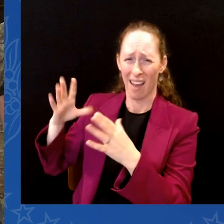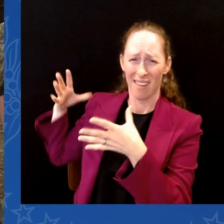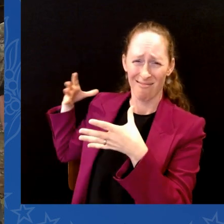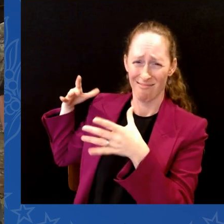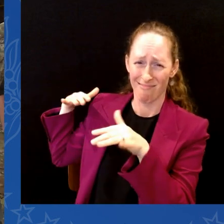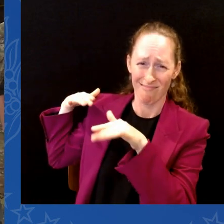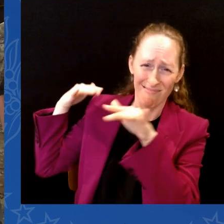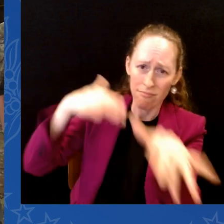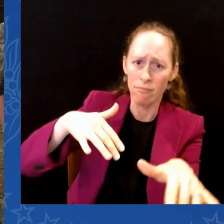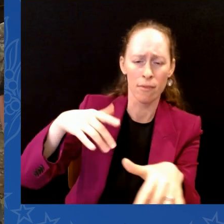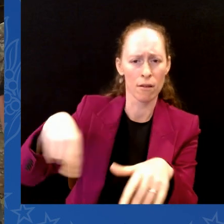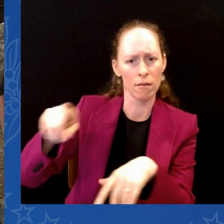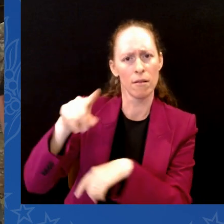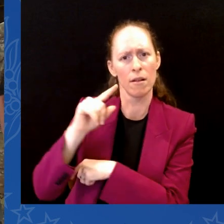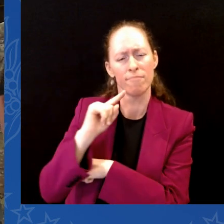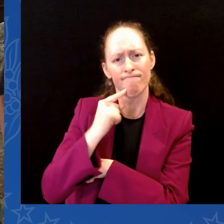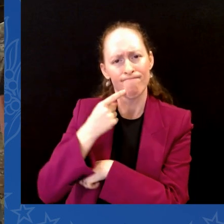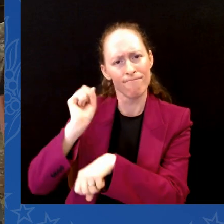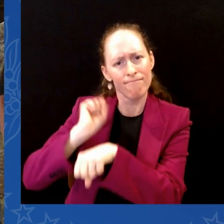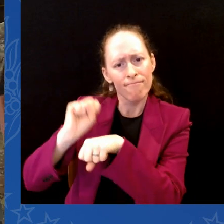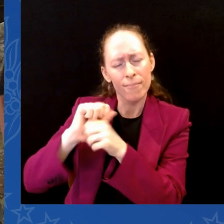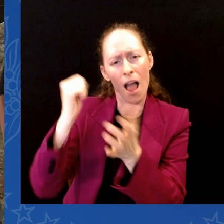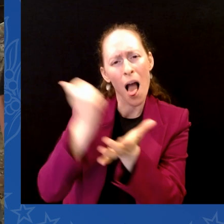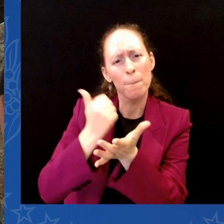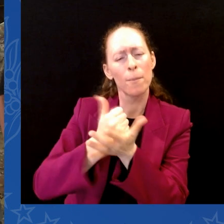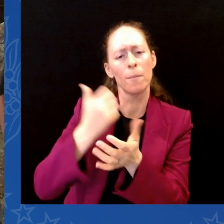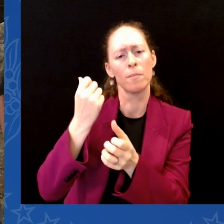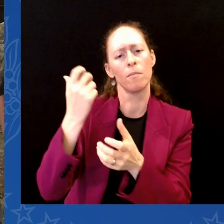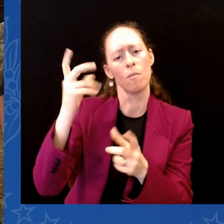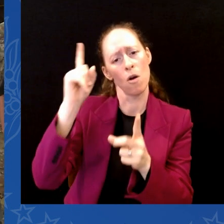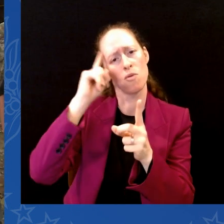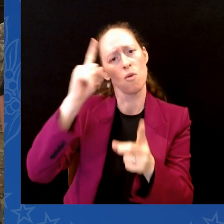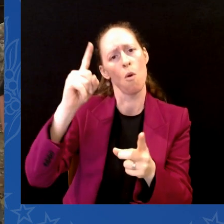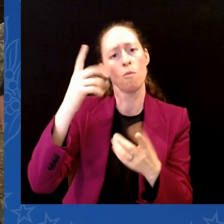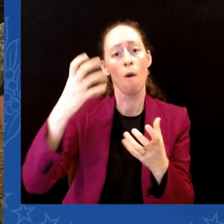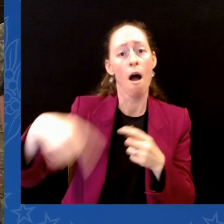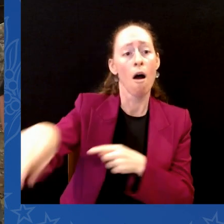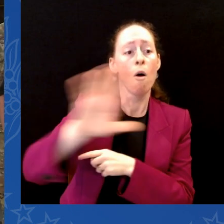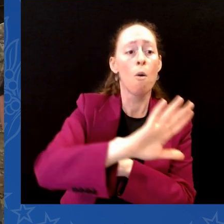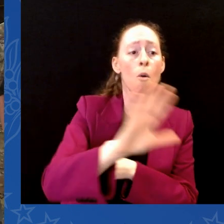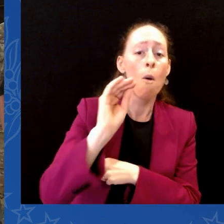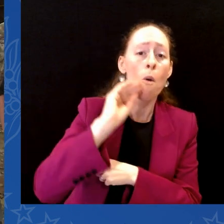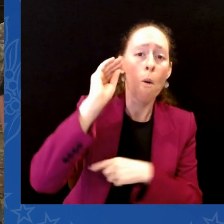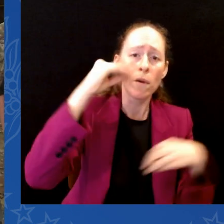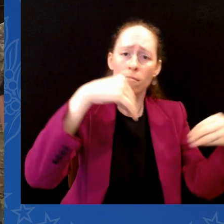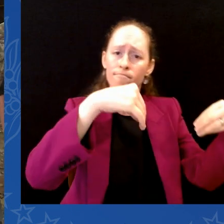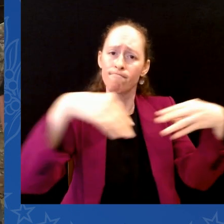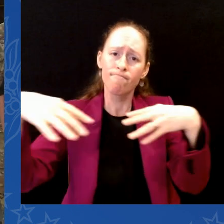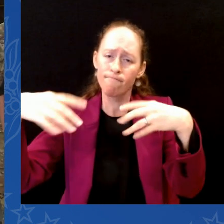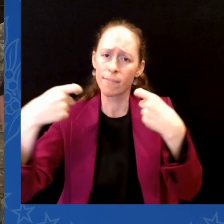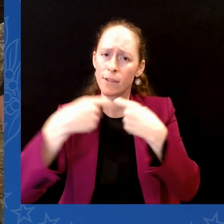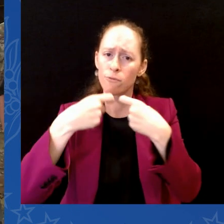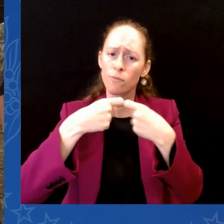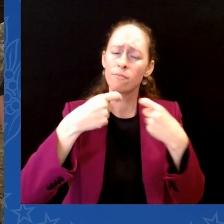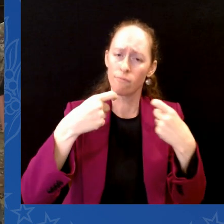We've also because of the bridge situation with the causeway in Sanibel as well as the bridge in Pine Island,